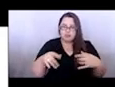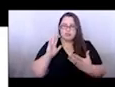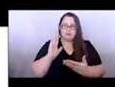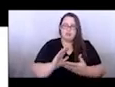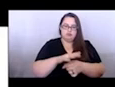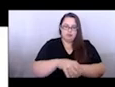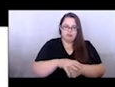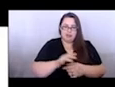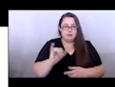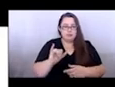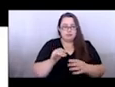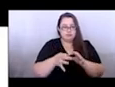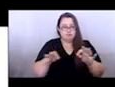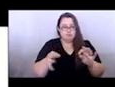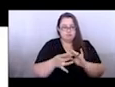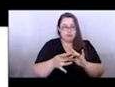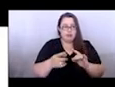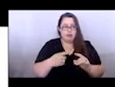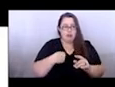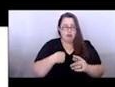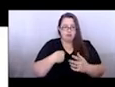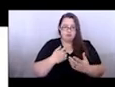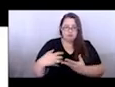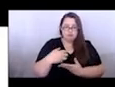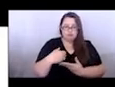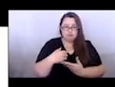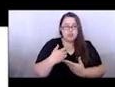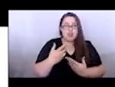I have gained the tools to set boundaries to reduce my stress.